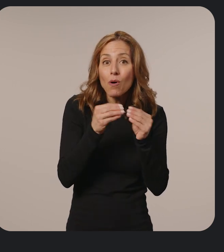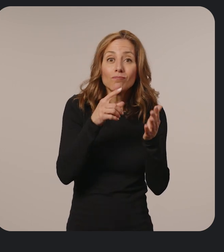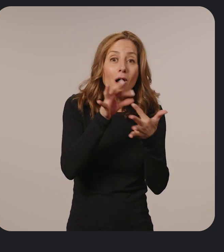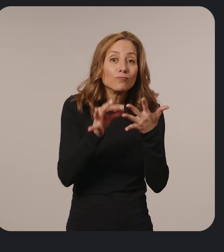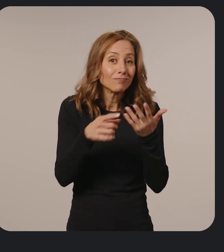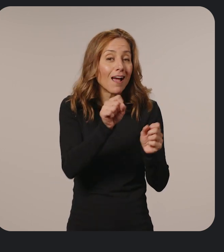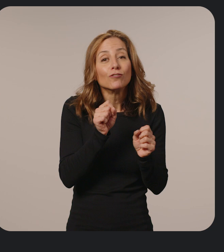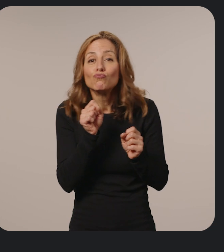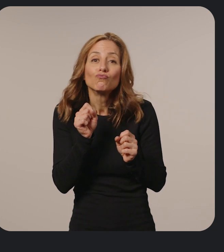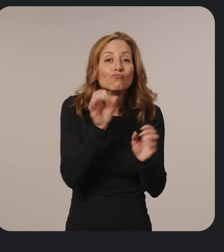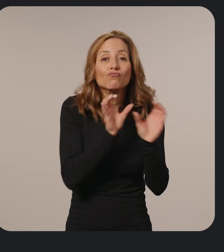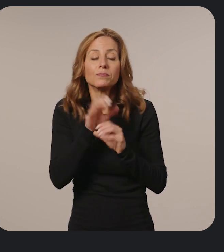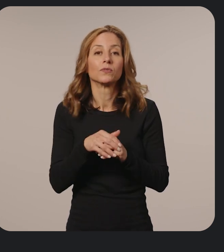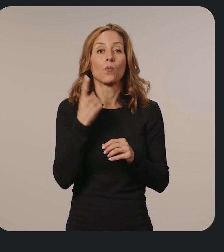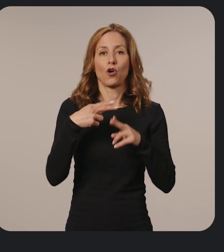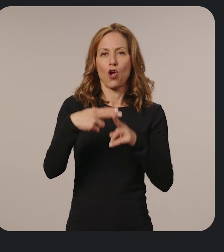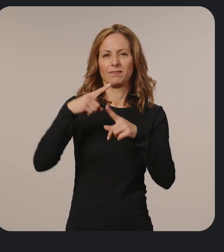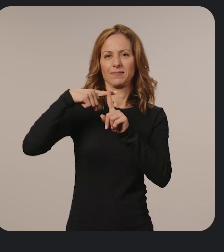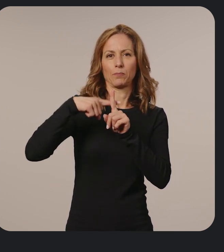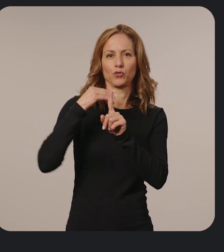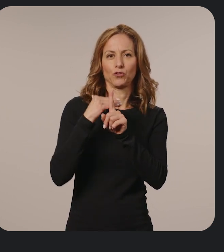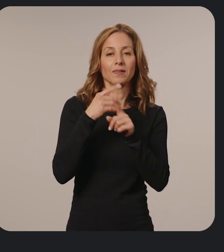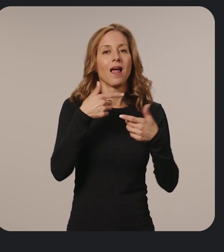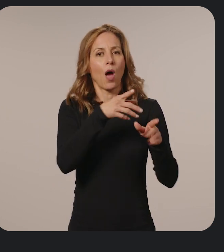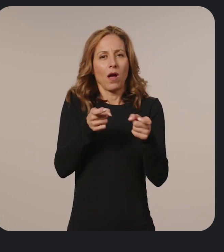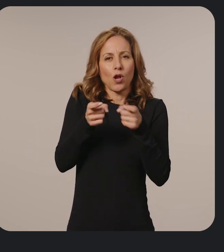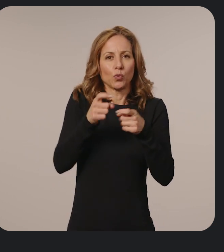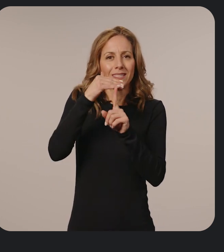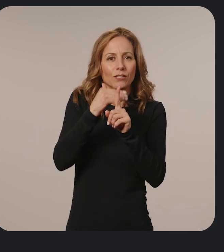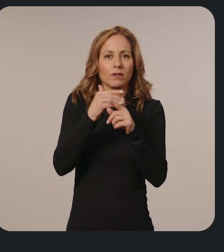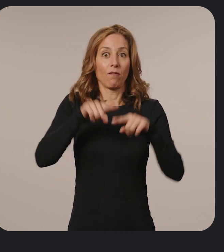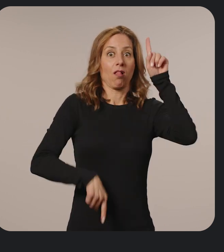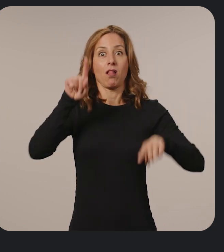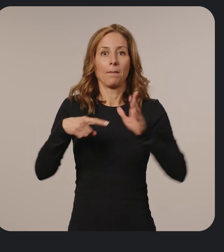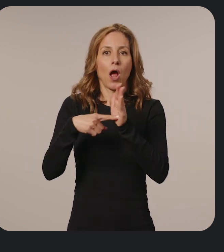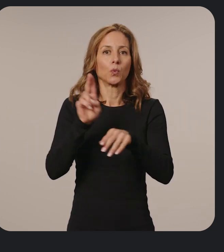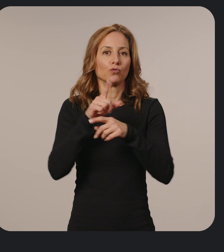And it lets you control the degree of randomness the model uses to generate a response. When the temperature is zero, the model